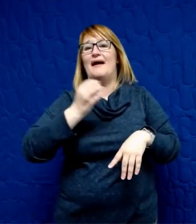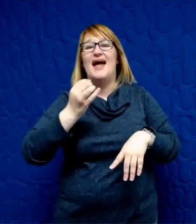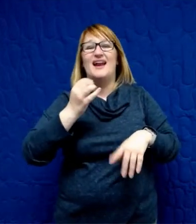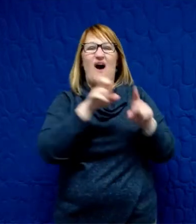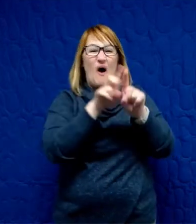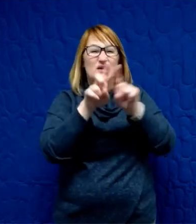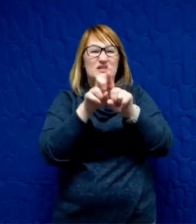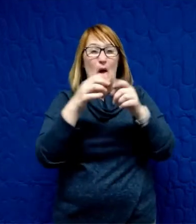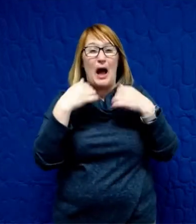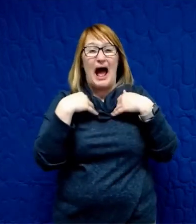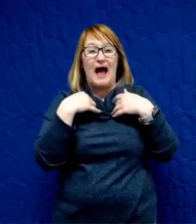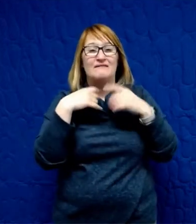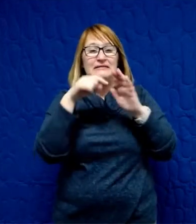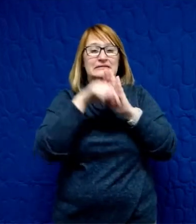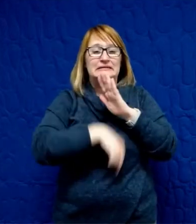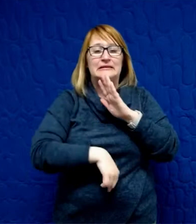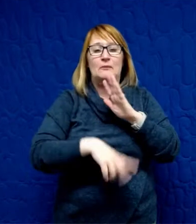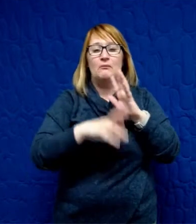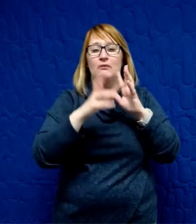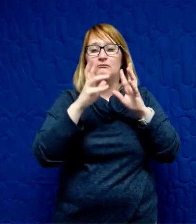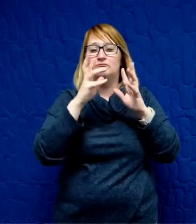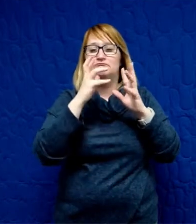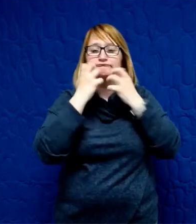have a very deep and meaningful conversation with someone that you've